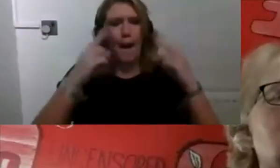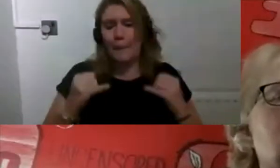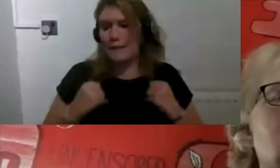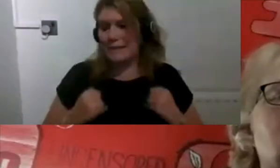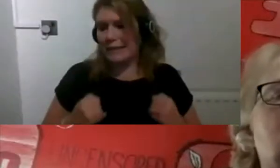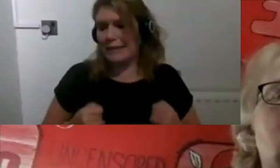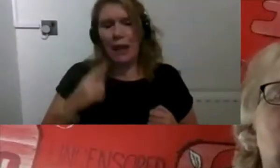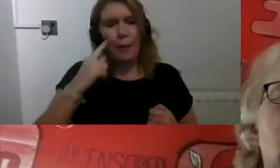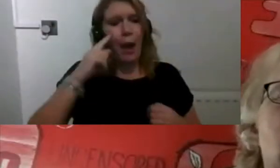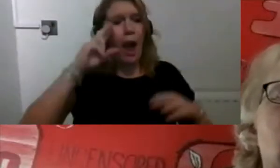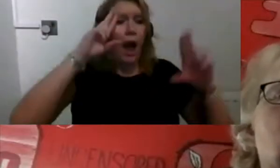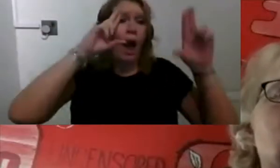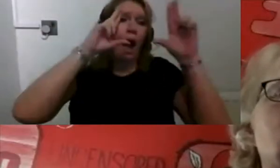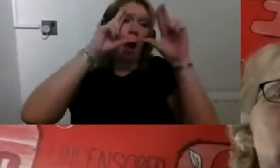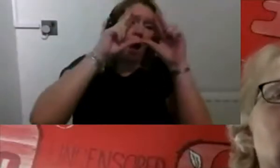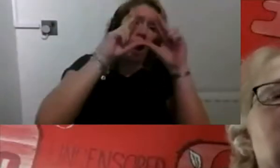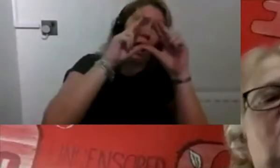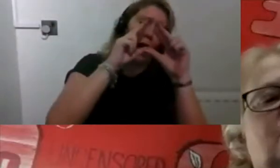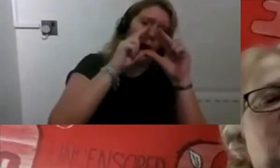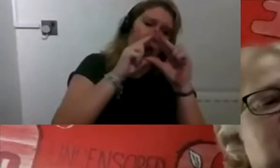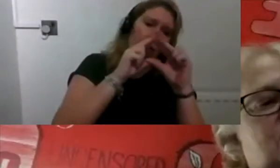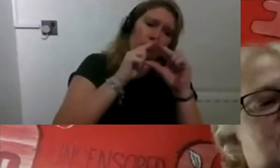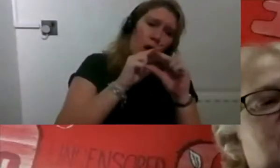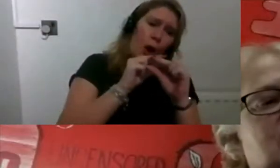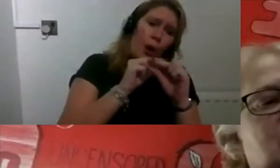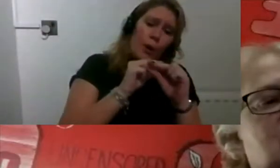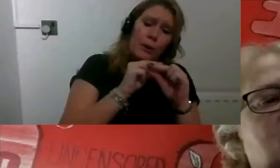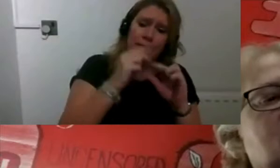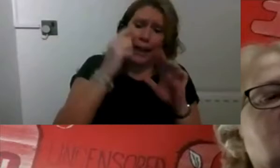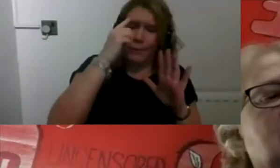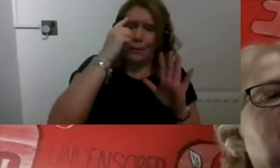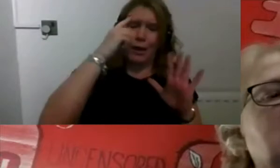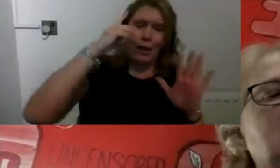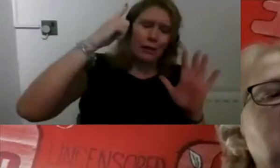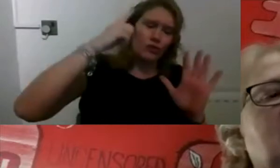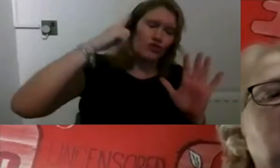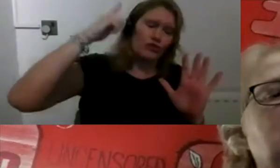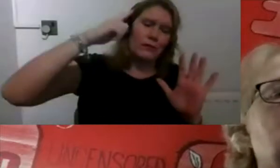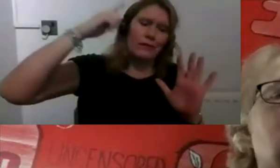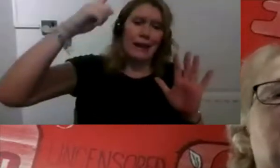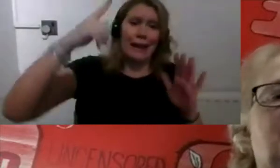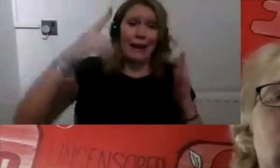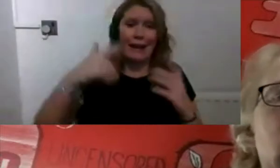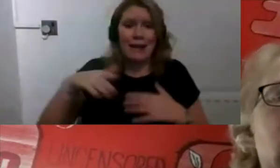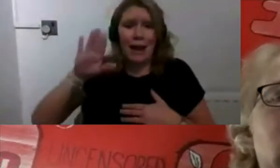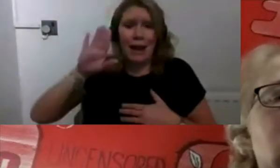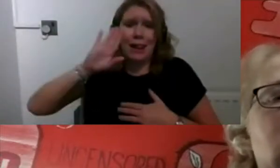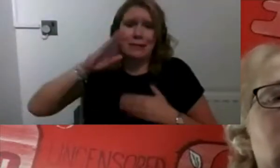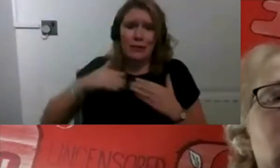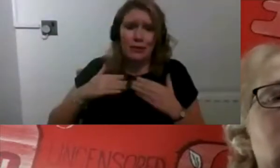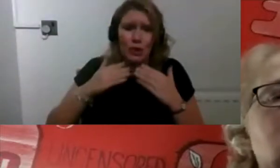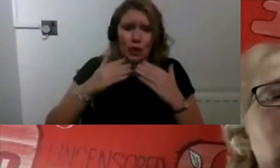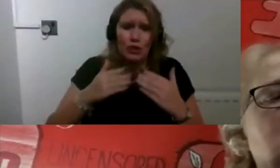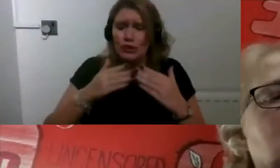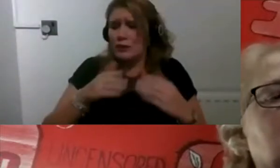As I listened to the song Of the shipping forecast... Familiar names of unknown places...